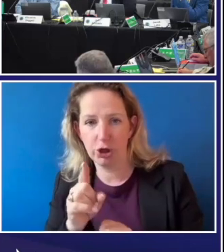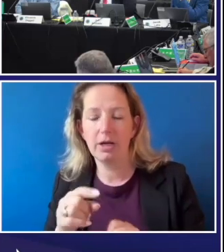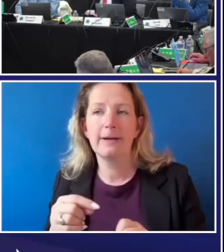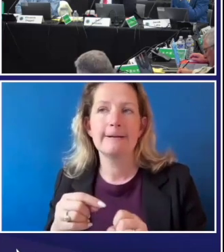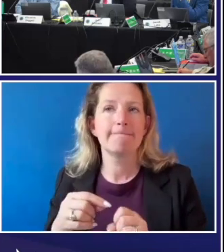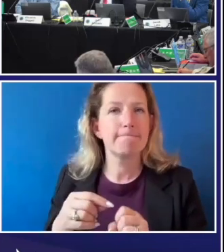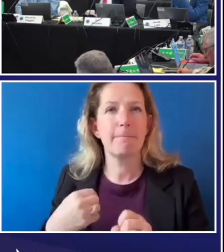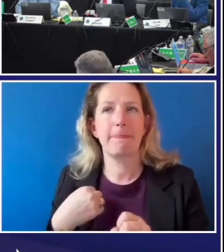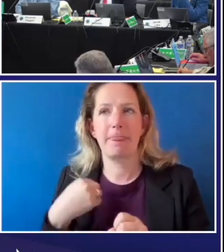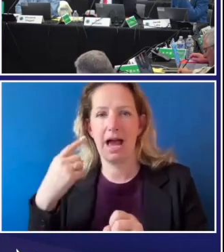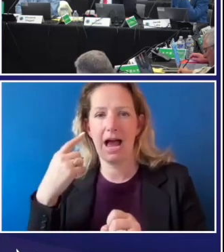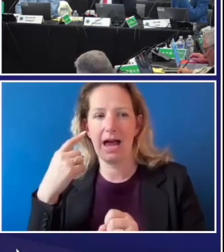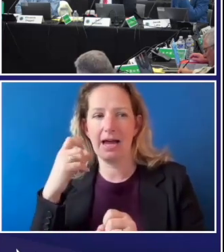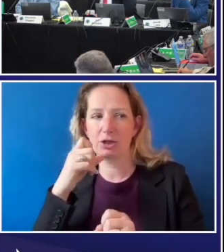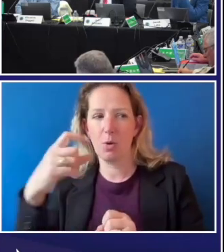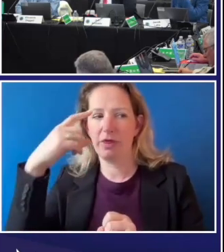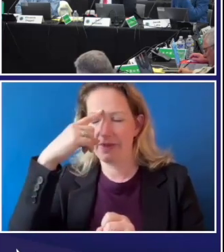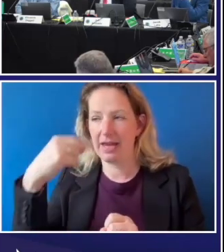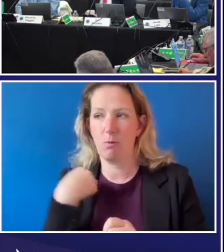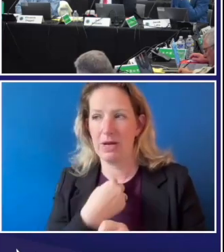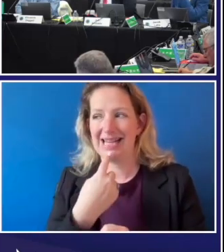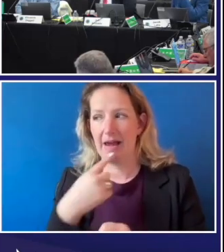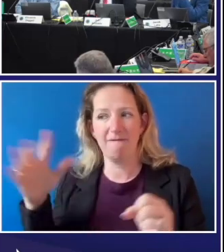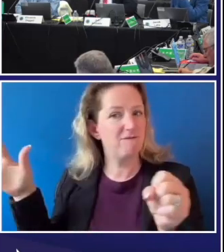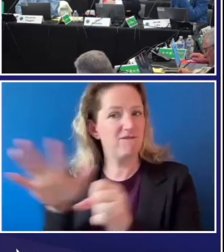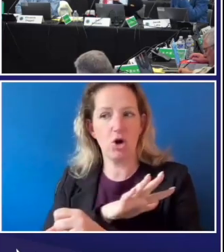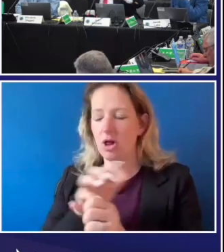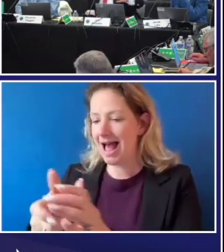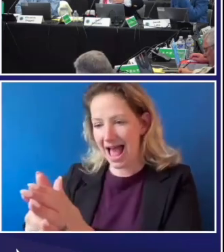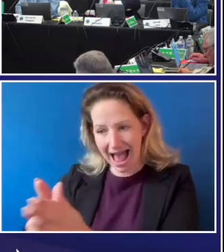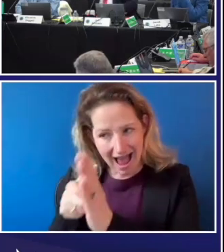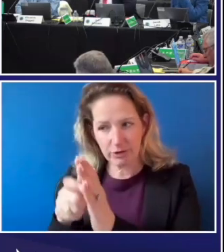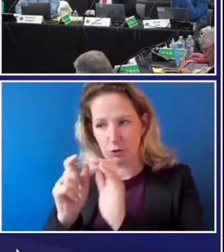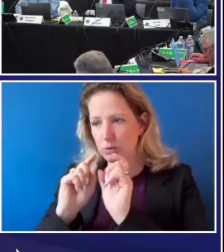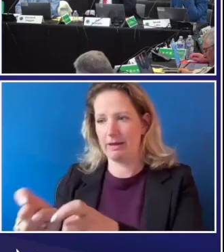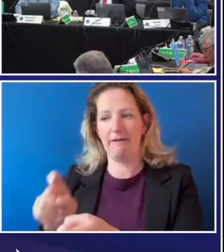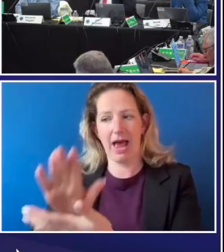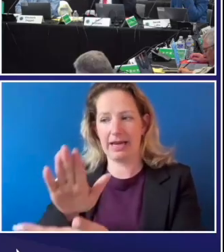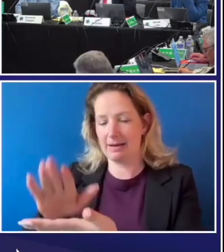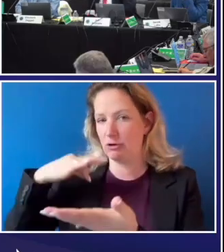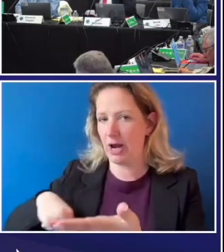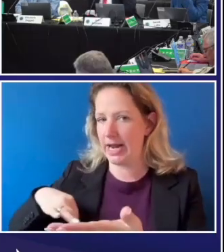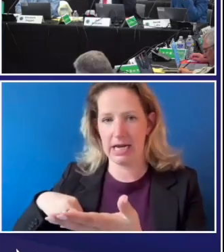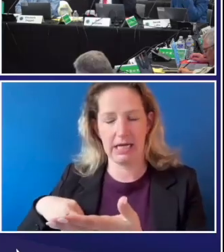stop and said, you have to give academic credit. I think we sort of kept the, um, uh, the